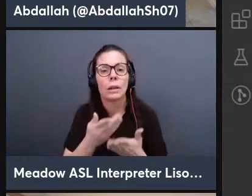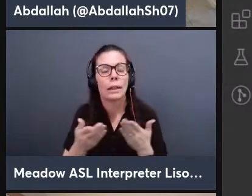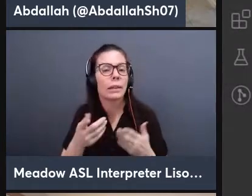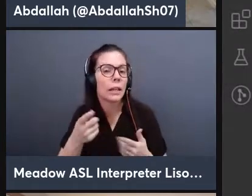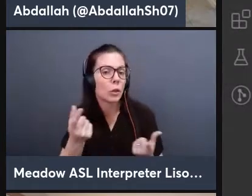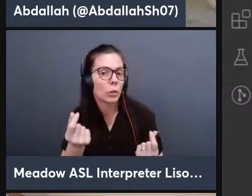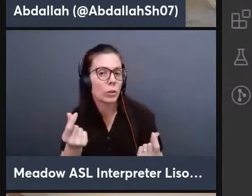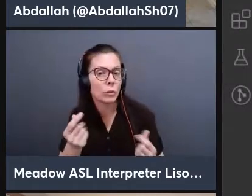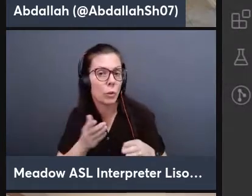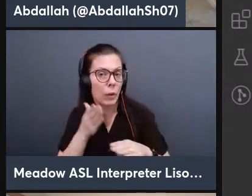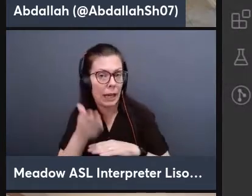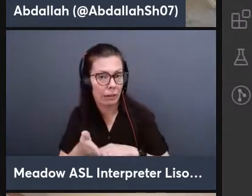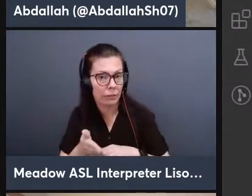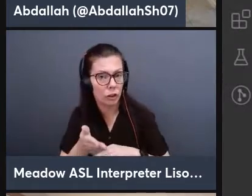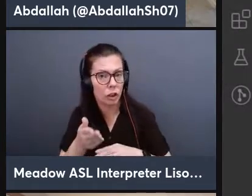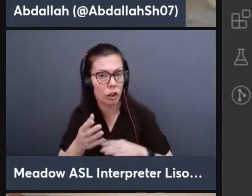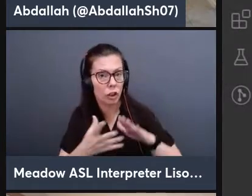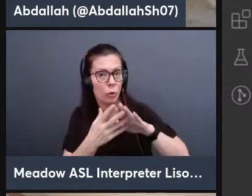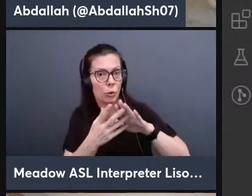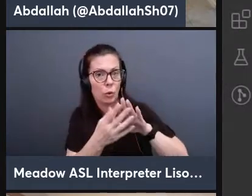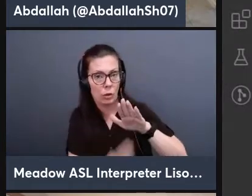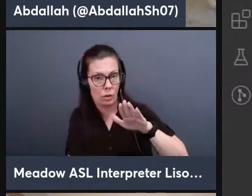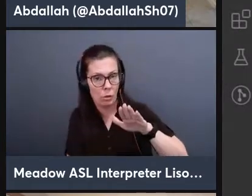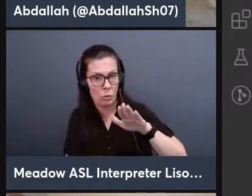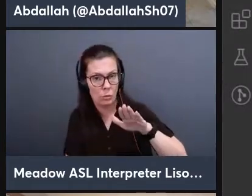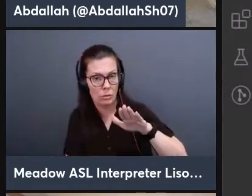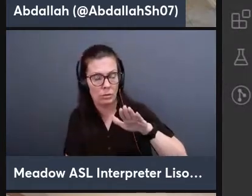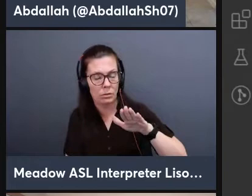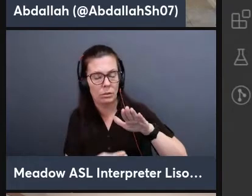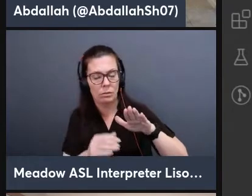after cloning this app is you would have to go